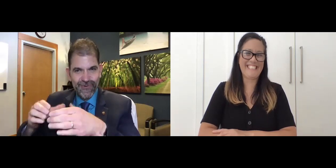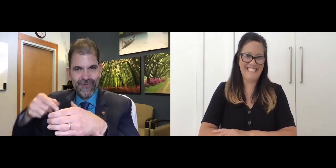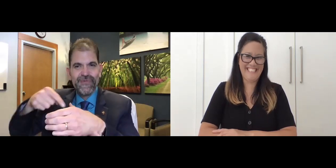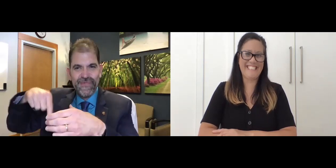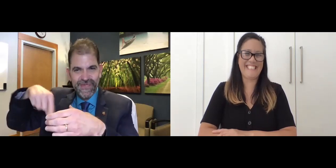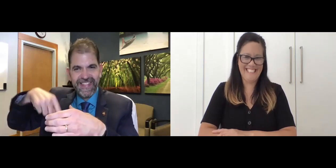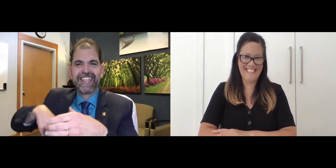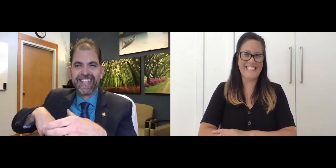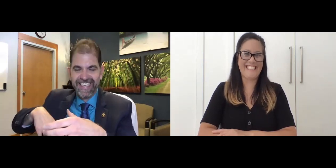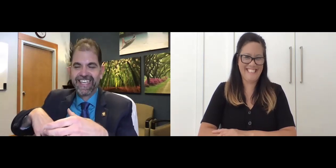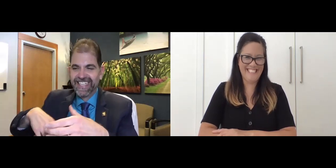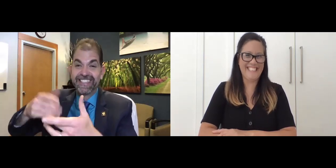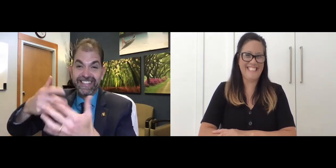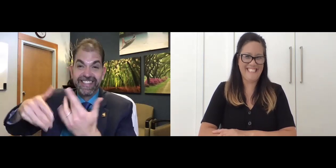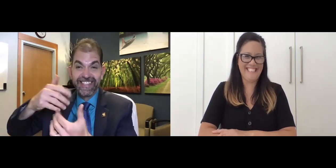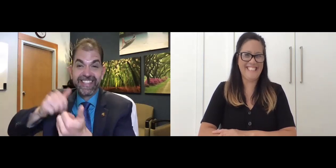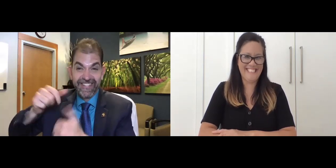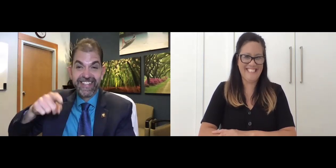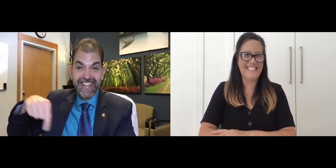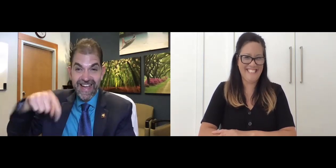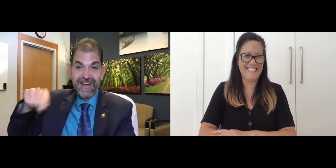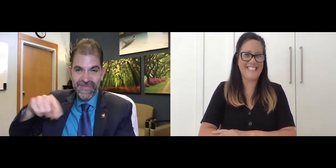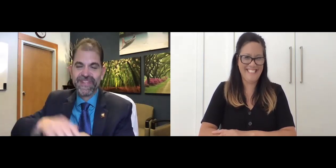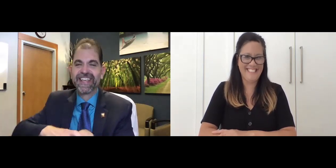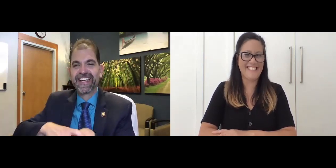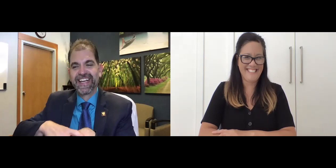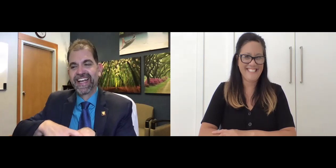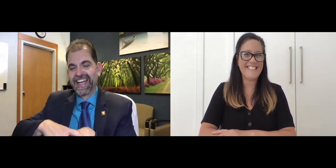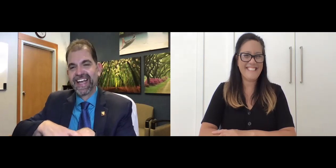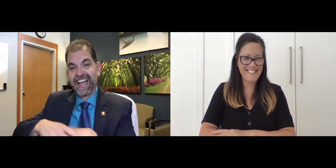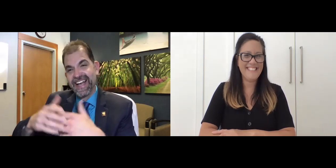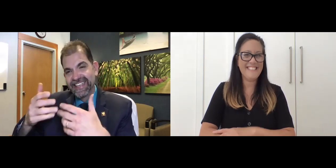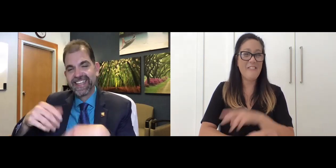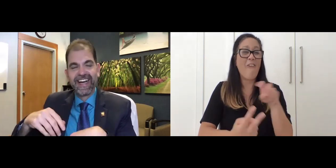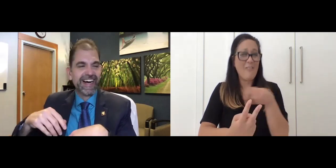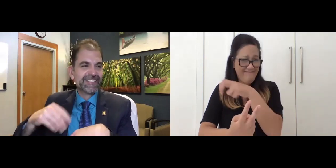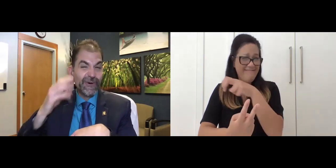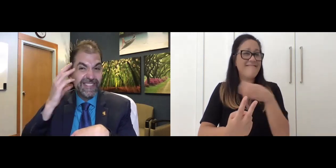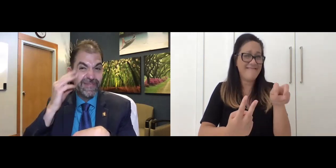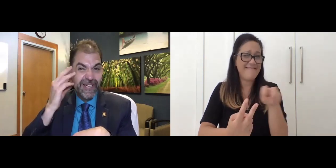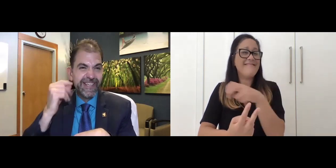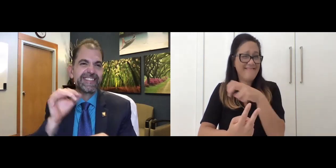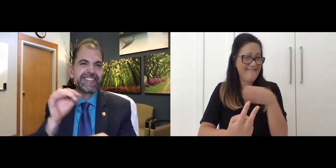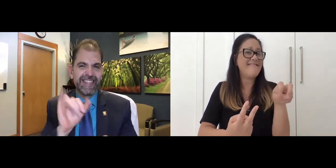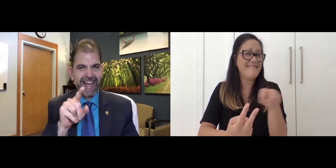That was my vacation spot. It was nice to have that social interaction.